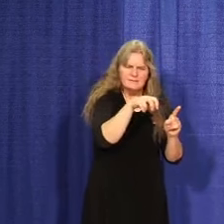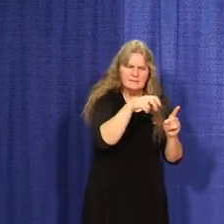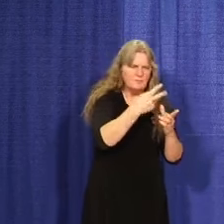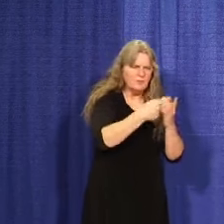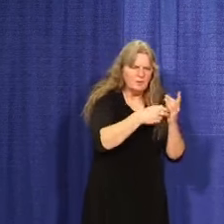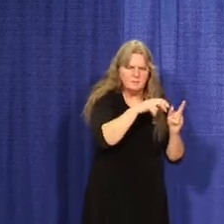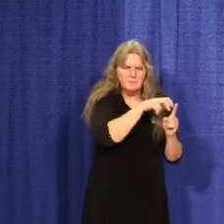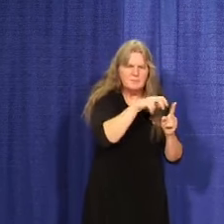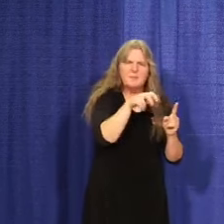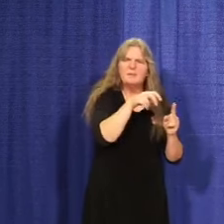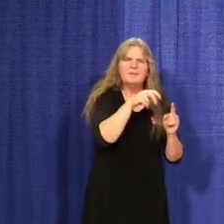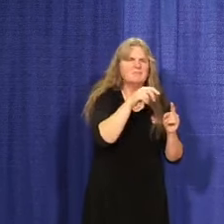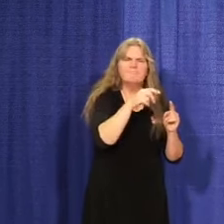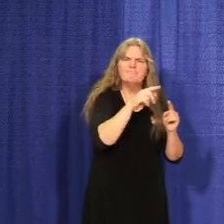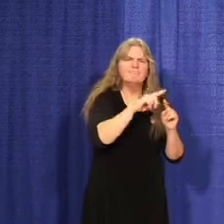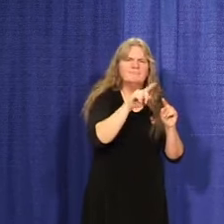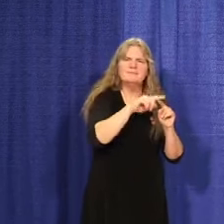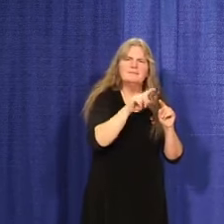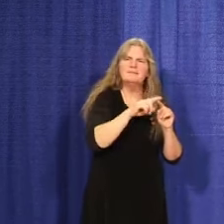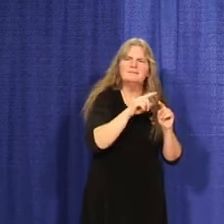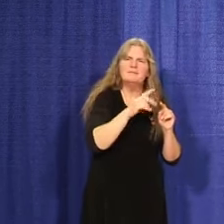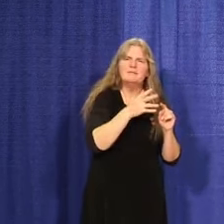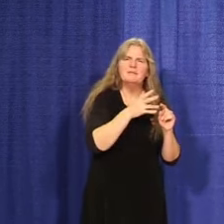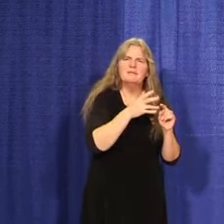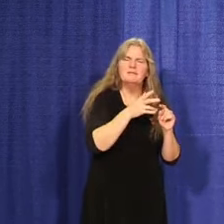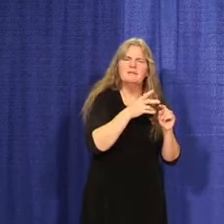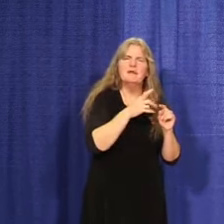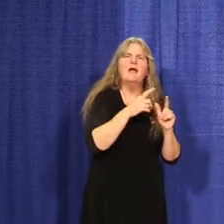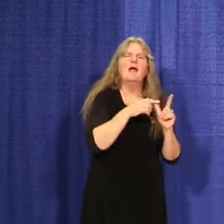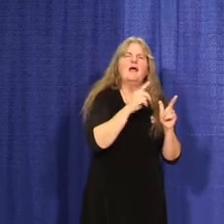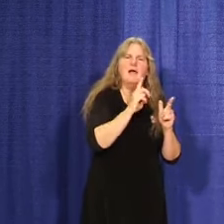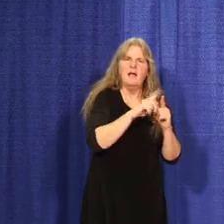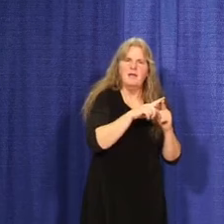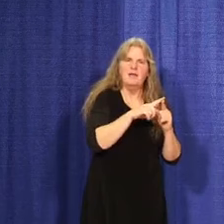levels. Then the confirmatory testing could not reproduce those